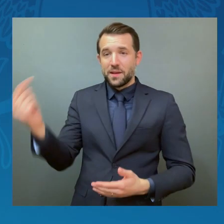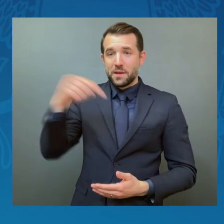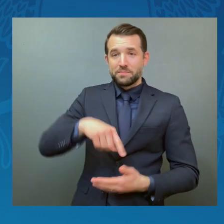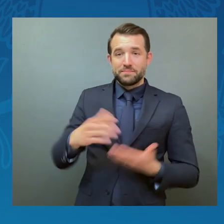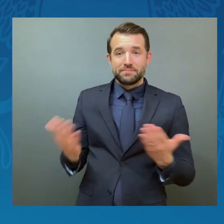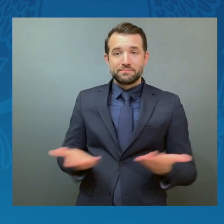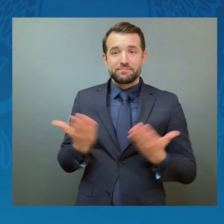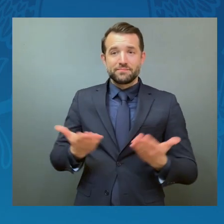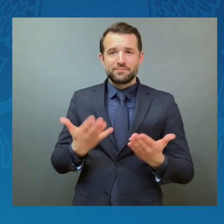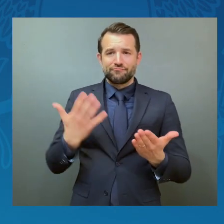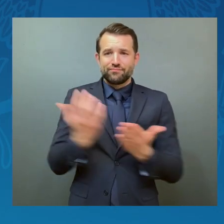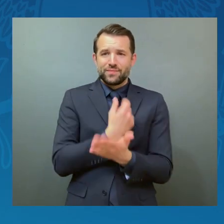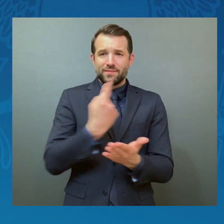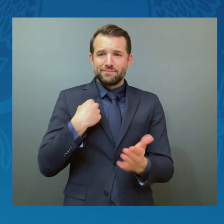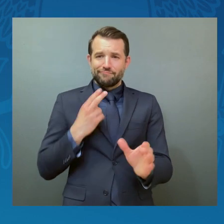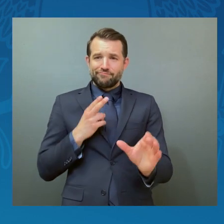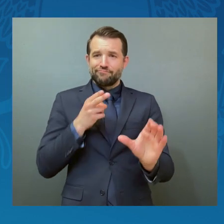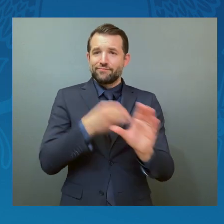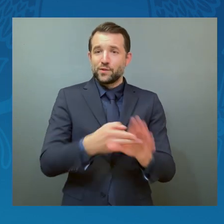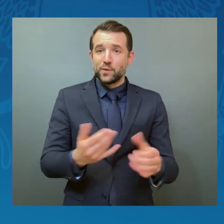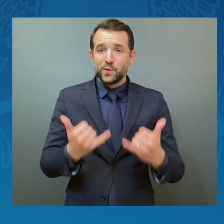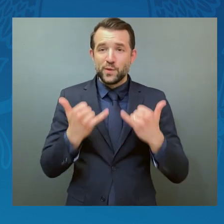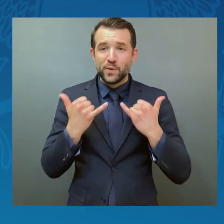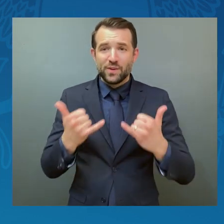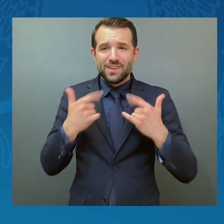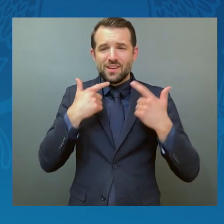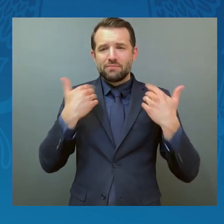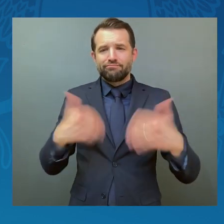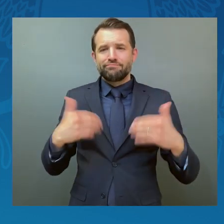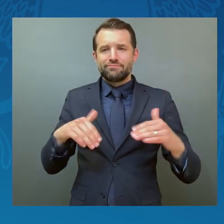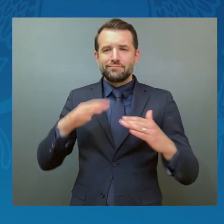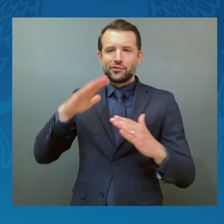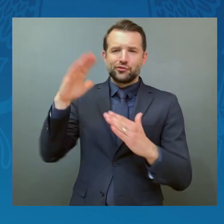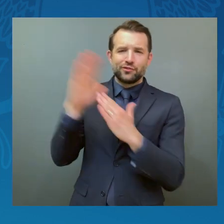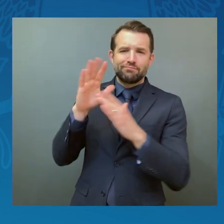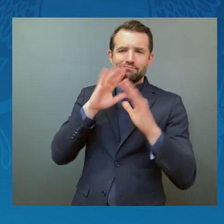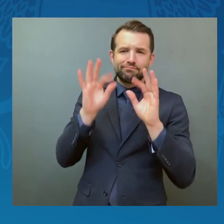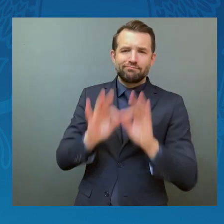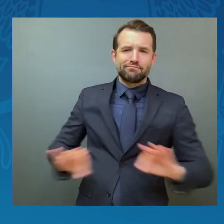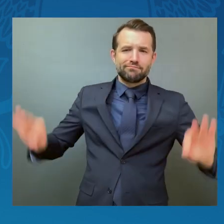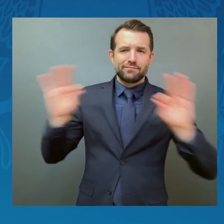in this most historic conversation and event. I'm honored to be part of the dialogue